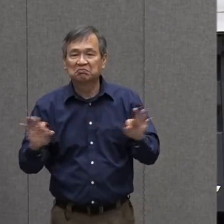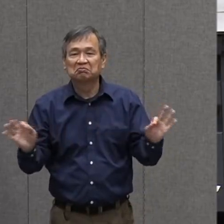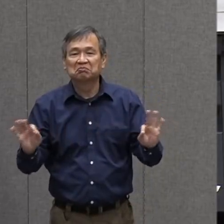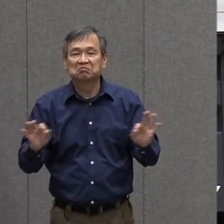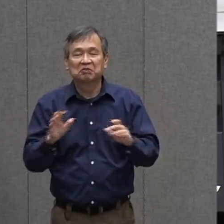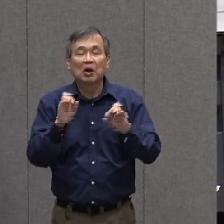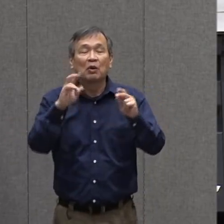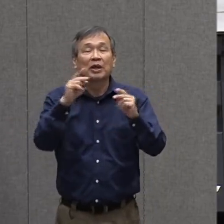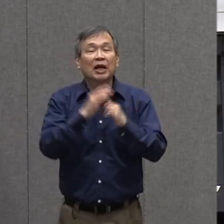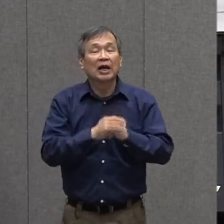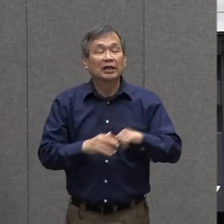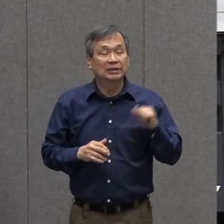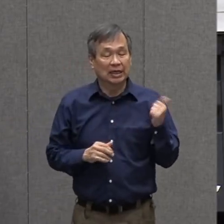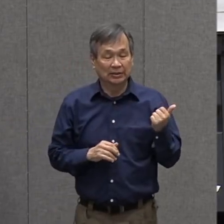All right? So we had 10,